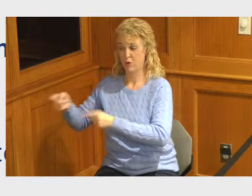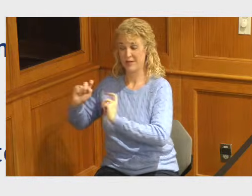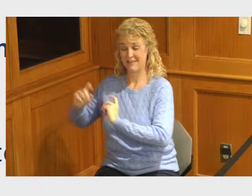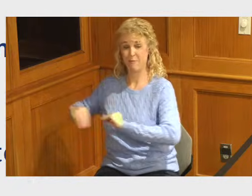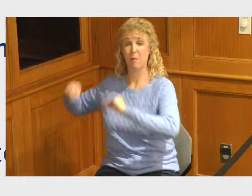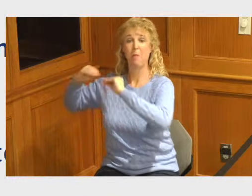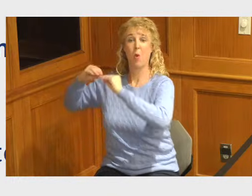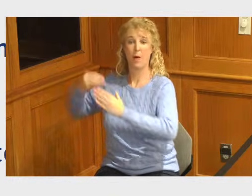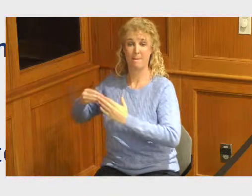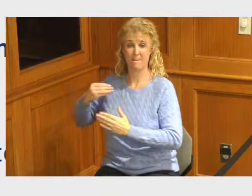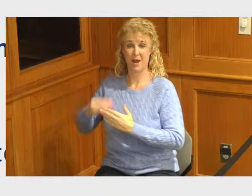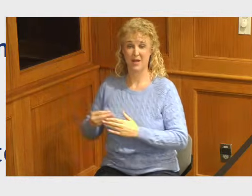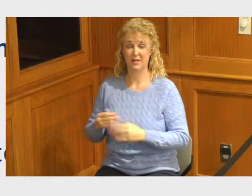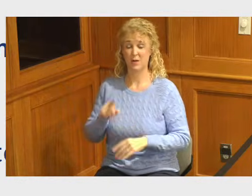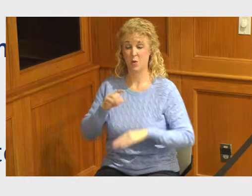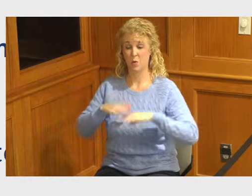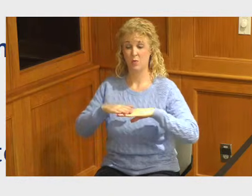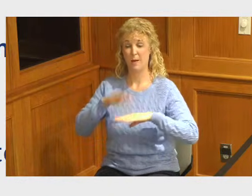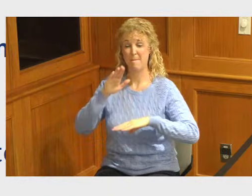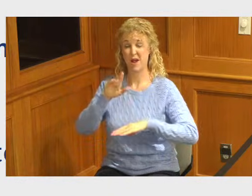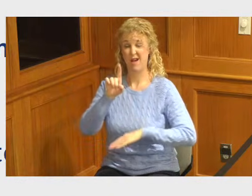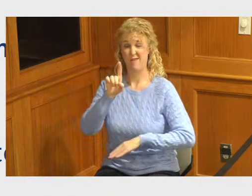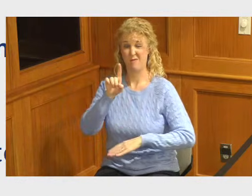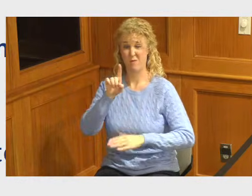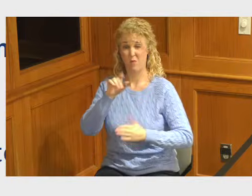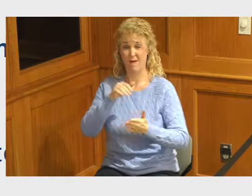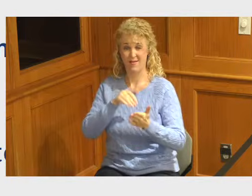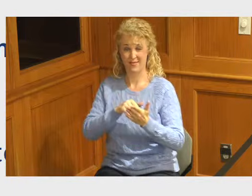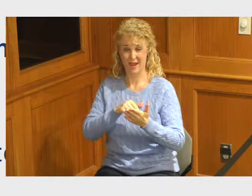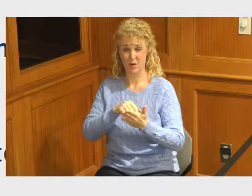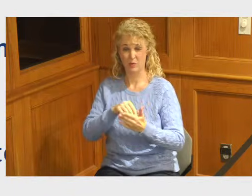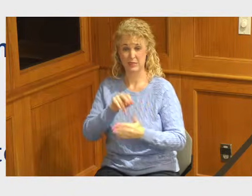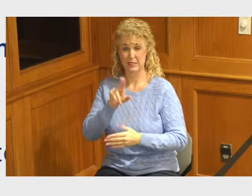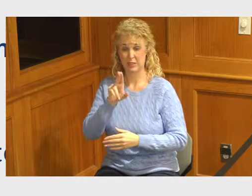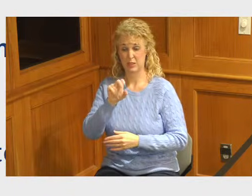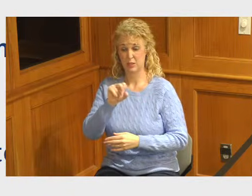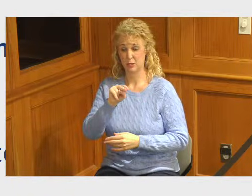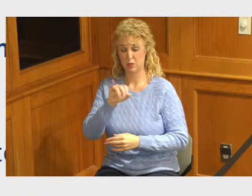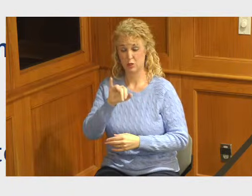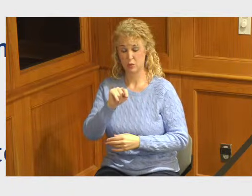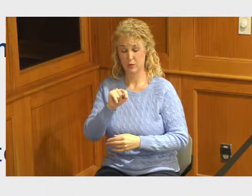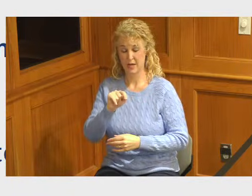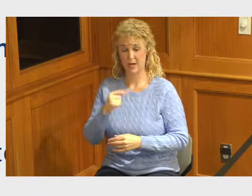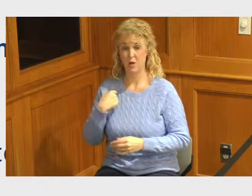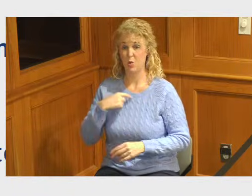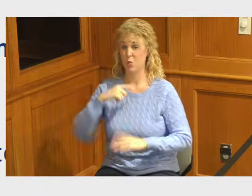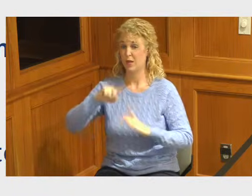almost 1100 units financed to date in the original contract we' set a goal that was sort of based